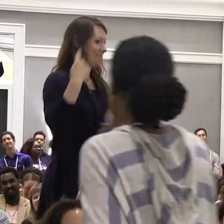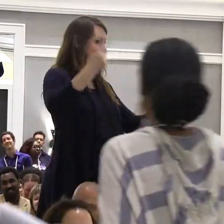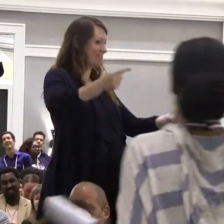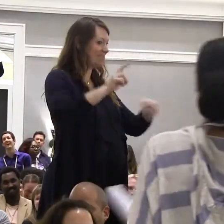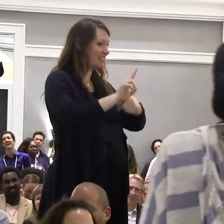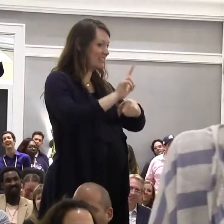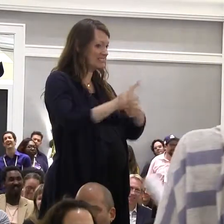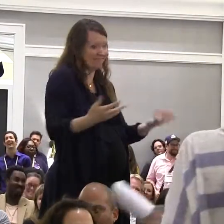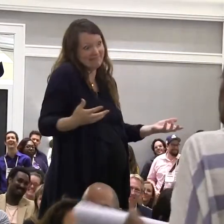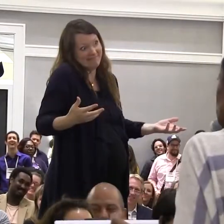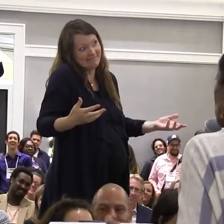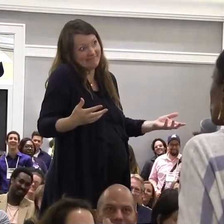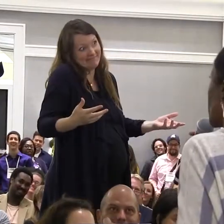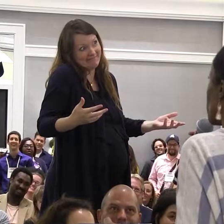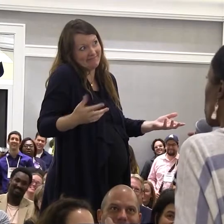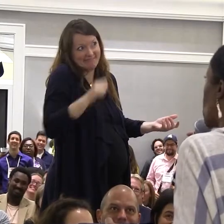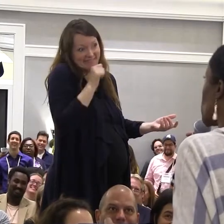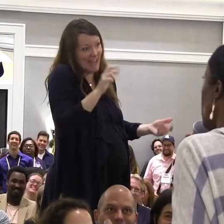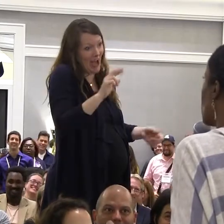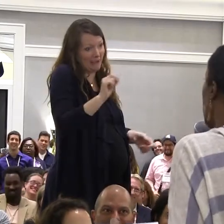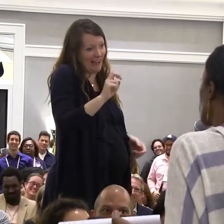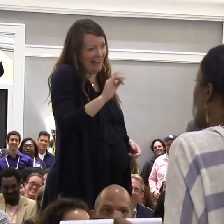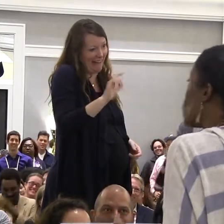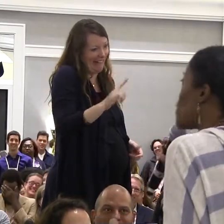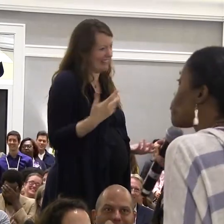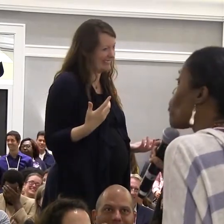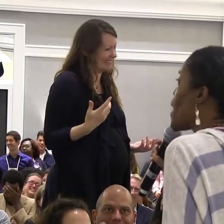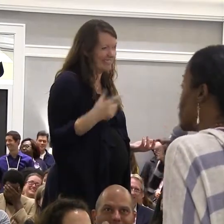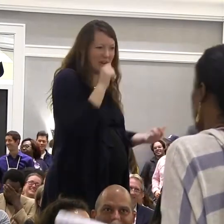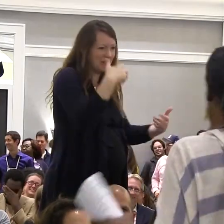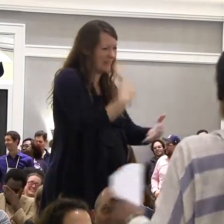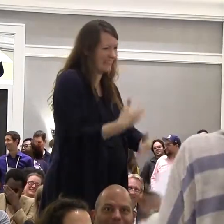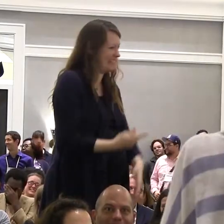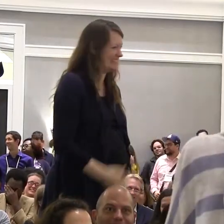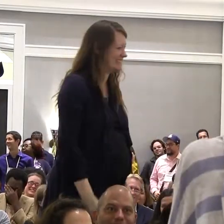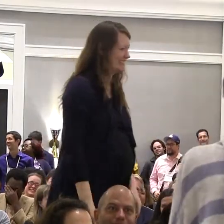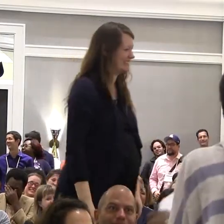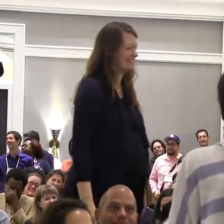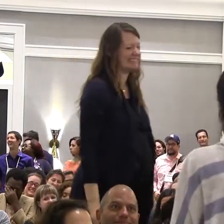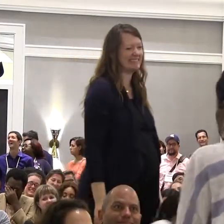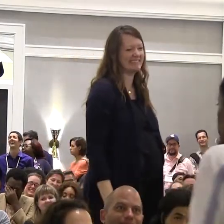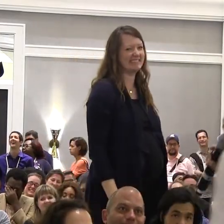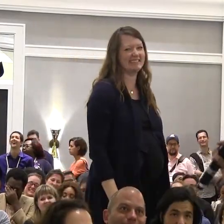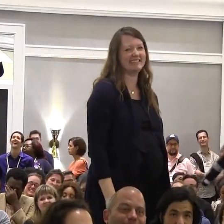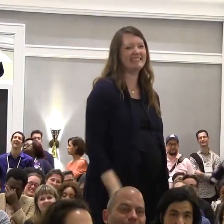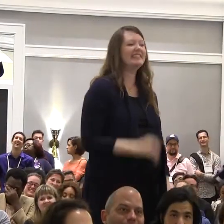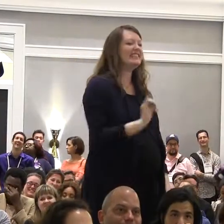It's been around for a long time. Do not be afraid! And this is why I have these folks appear.